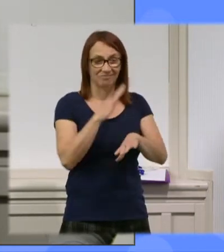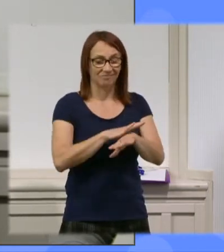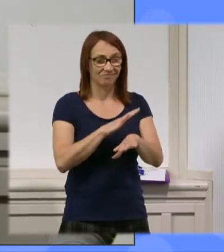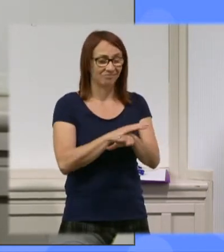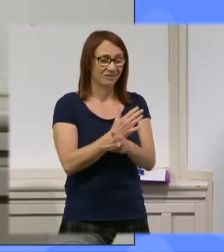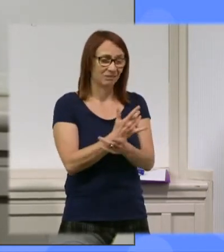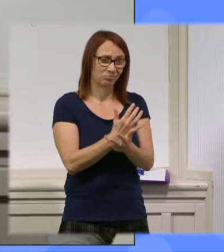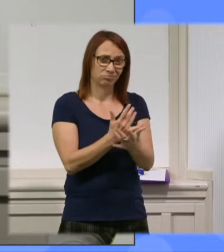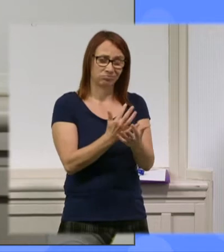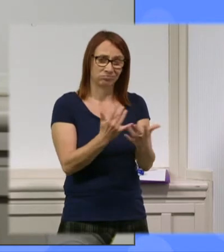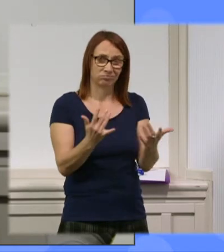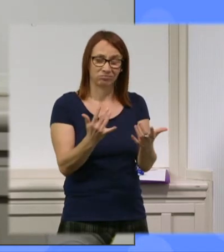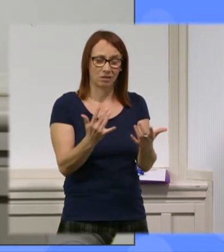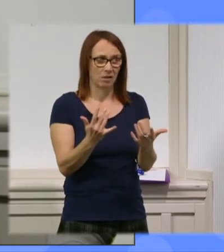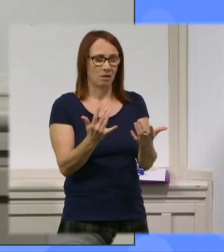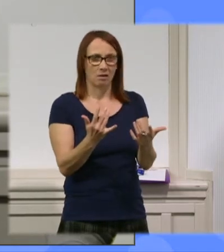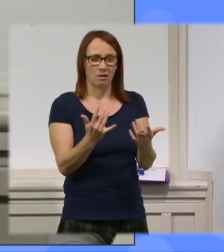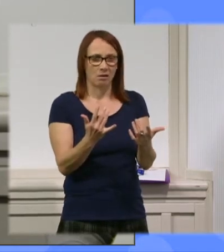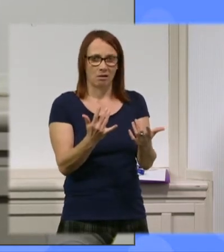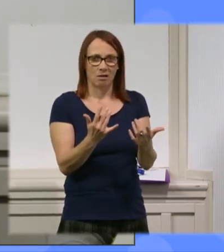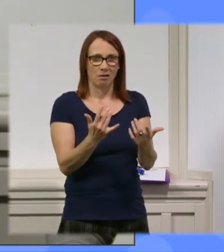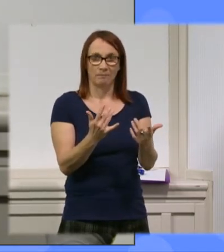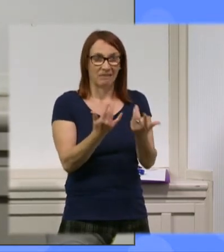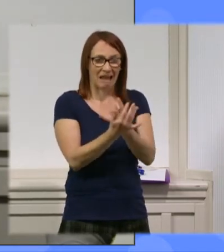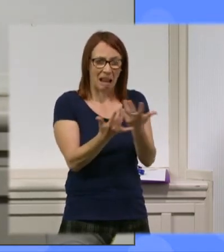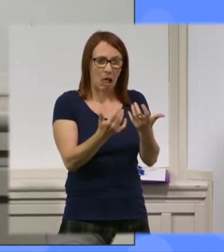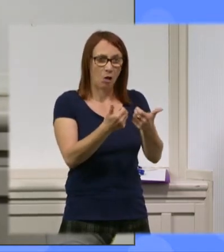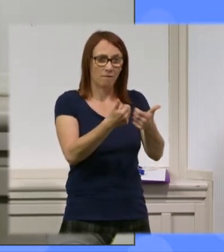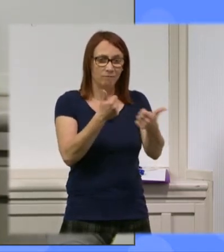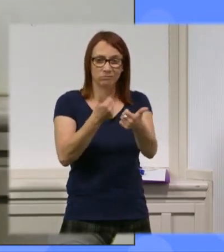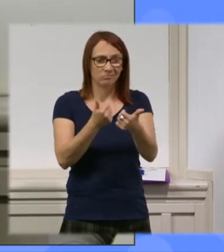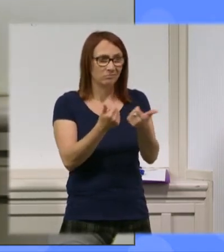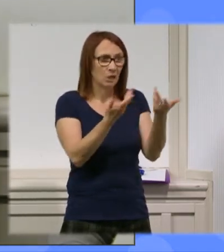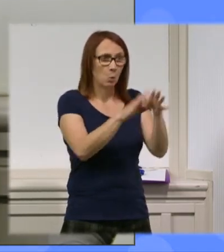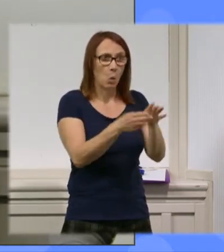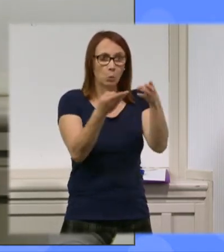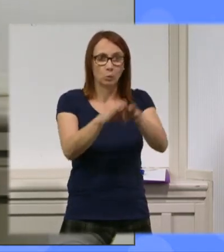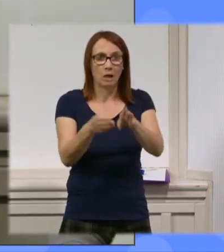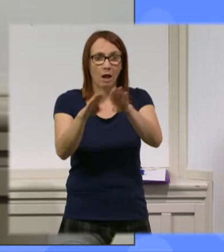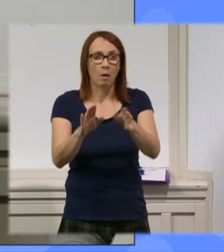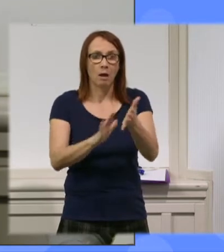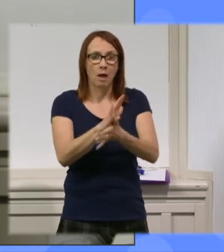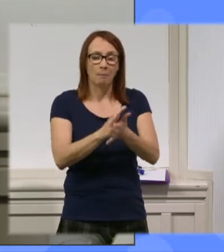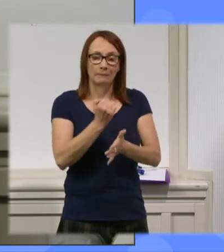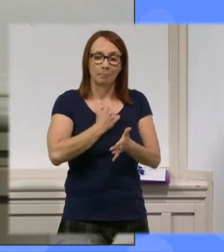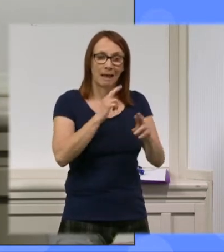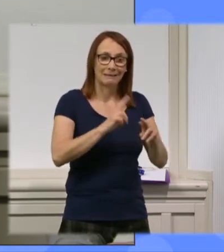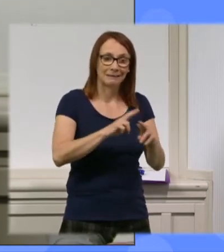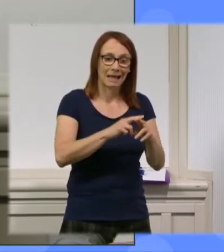massive human cost of deindustrialization and in the case of my family it meant that my dad and therefore my family we've had to move